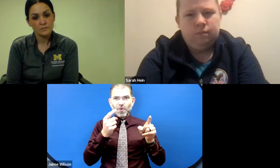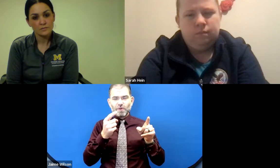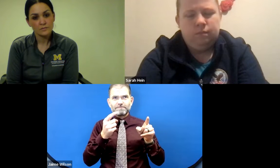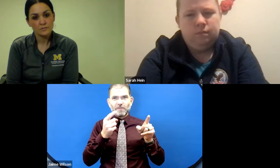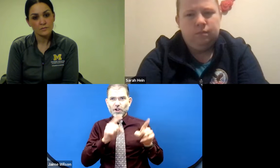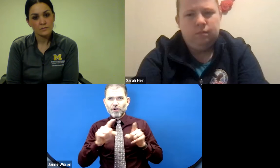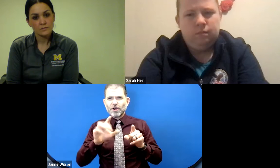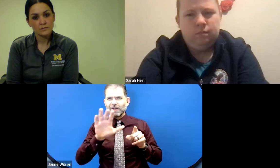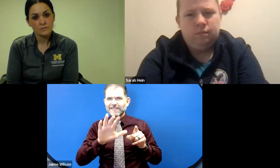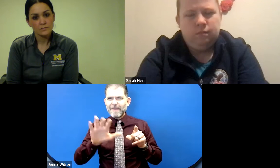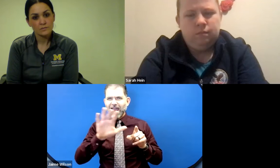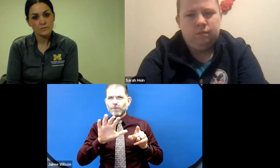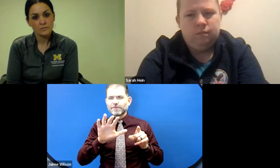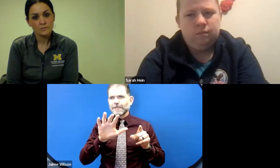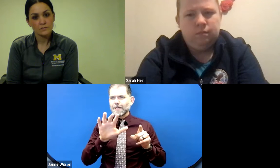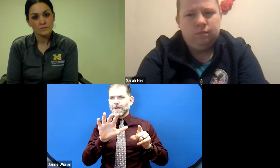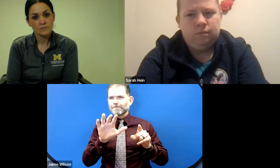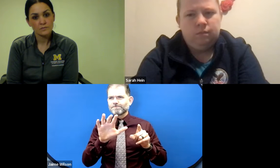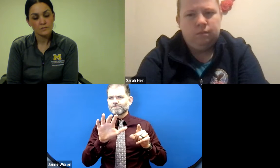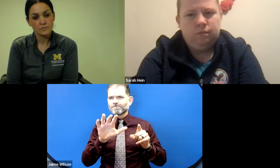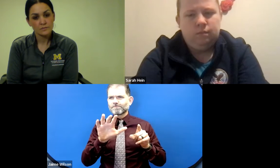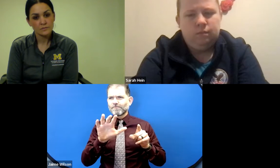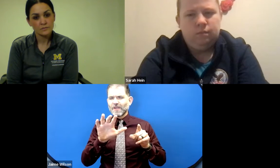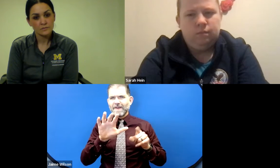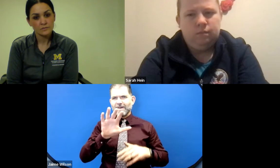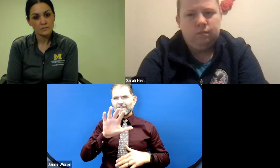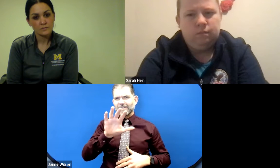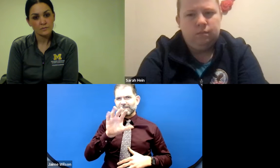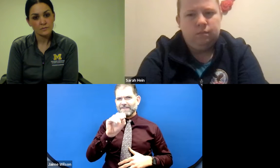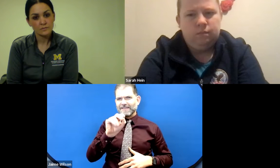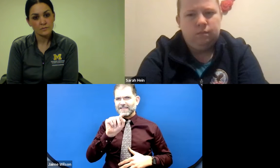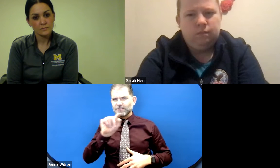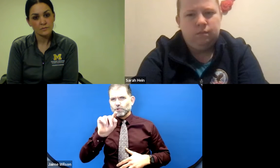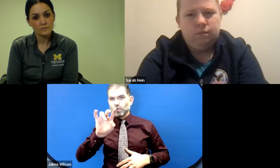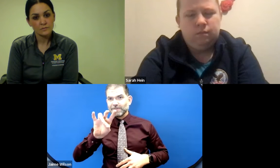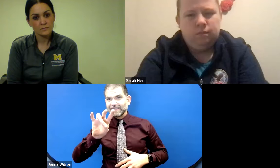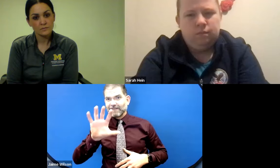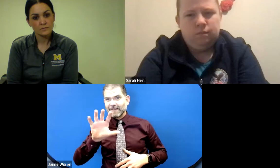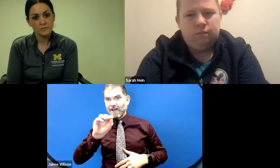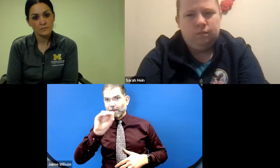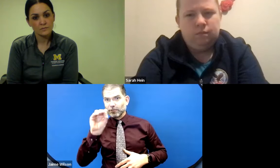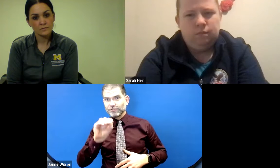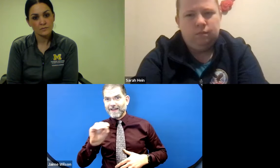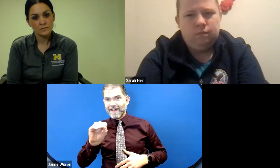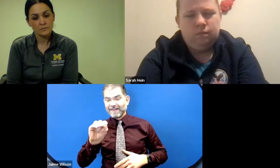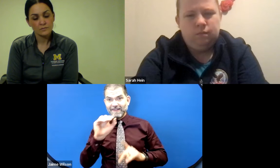ASL Interpreter: Oh, a person with Alzheimer's. ASL Interpreter: Well, it comes on somewhere between 50